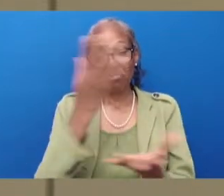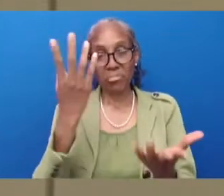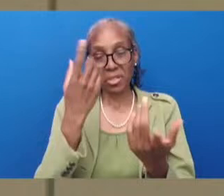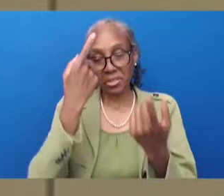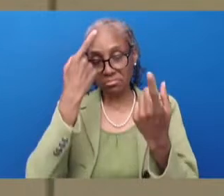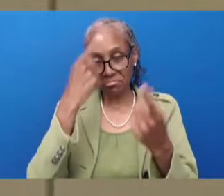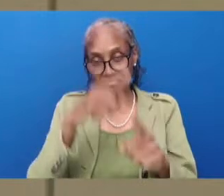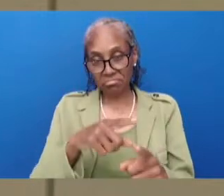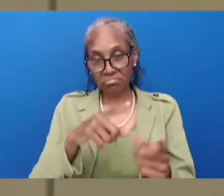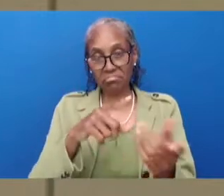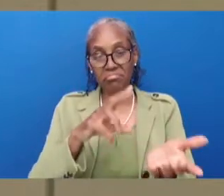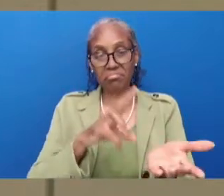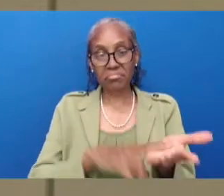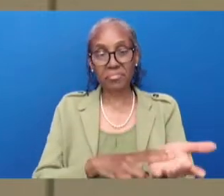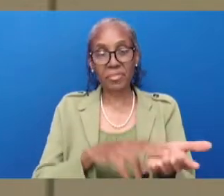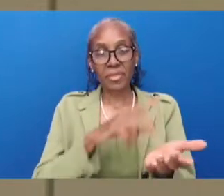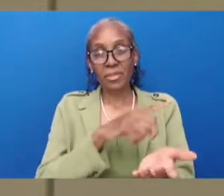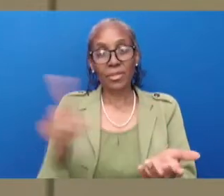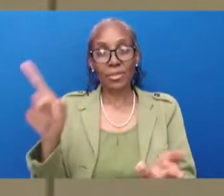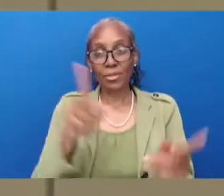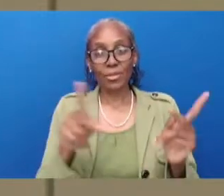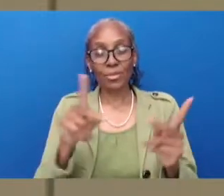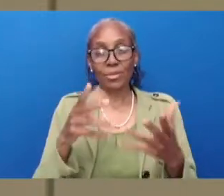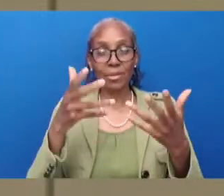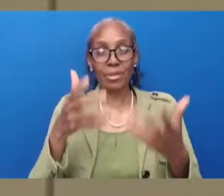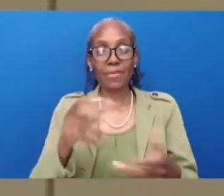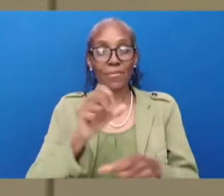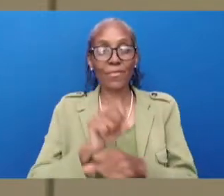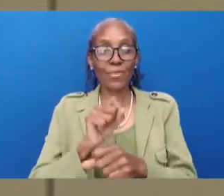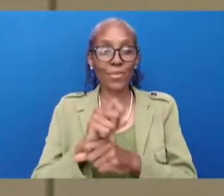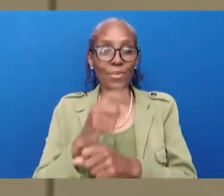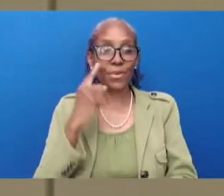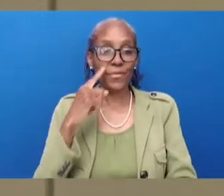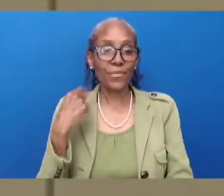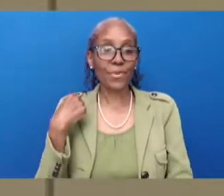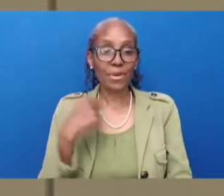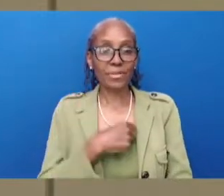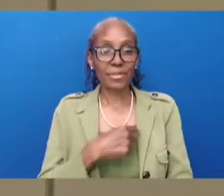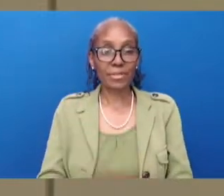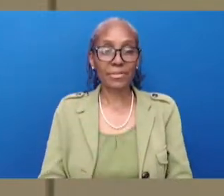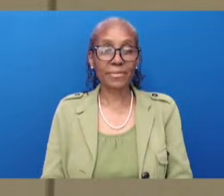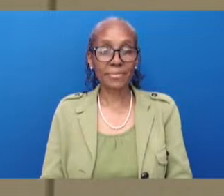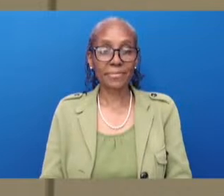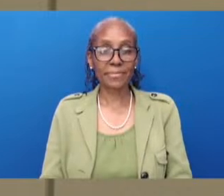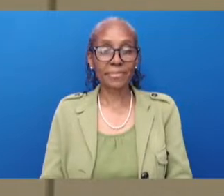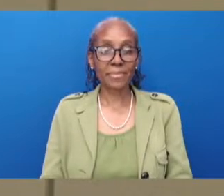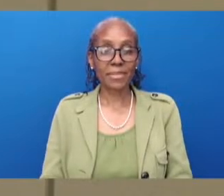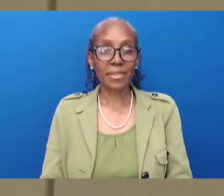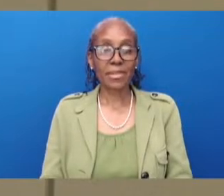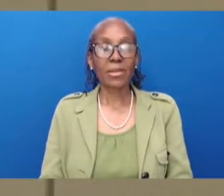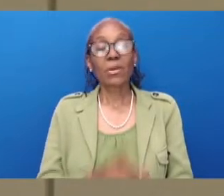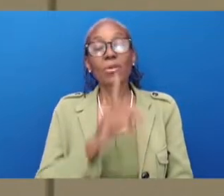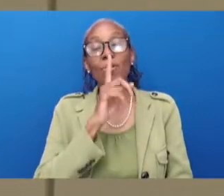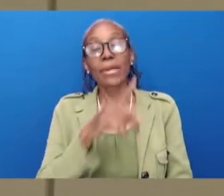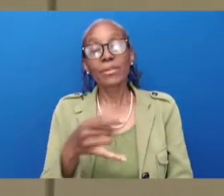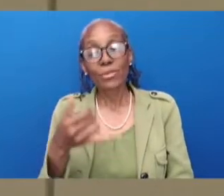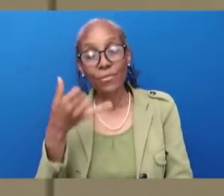THANK YOU, SIR. THE PROCLAMATION IS GEARED